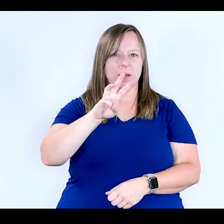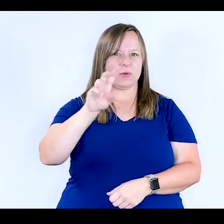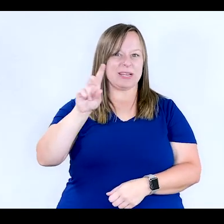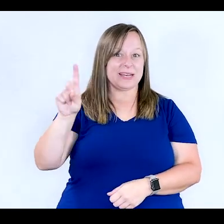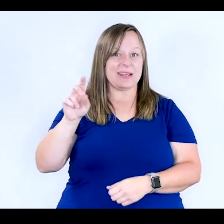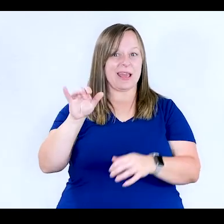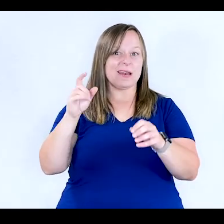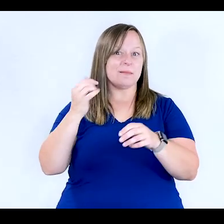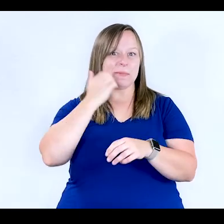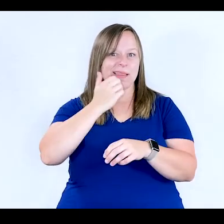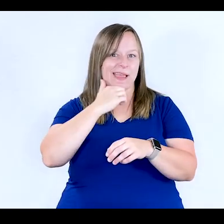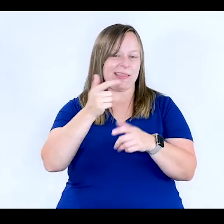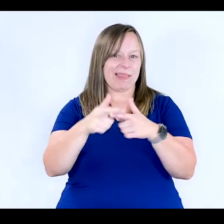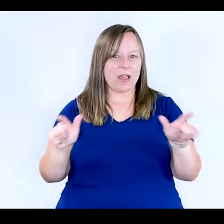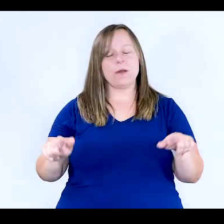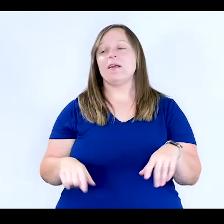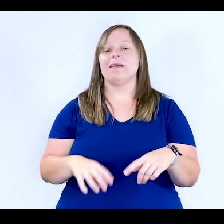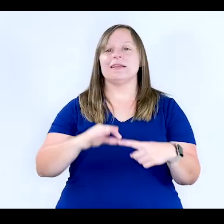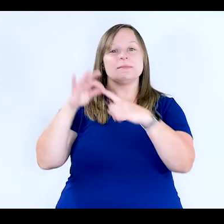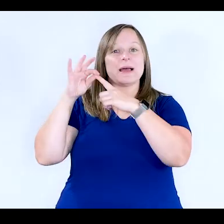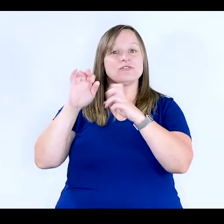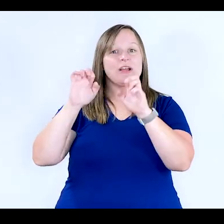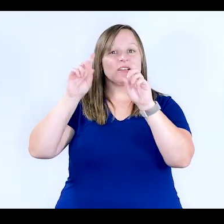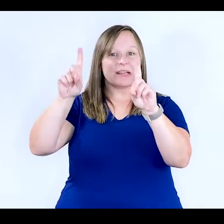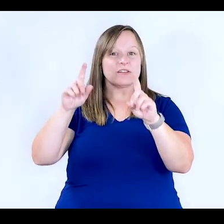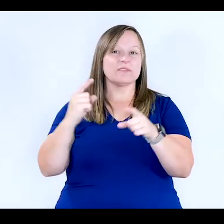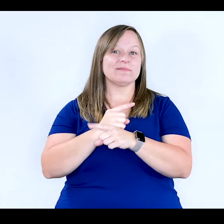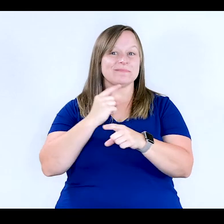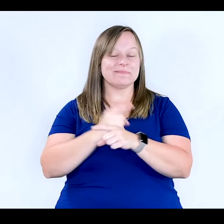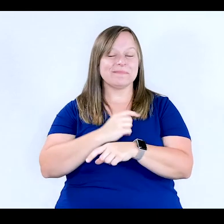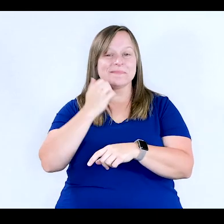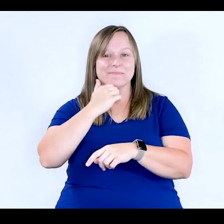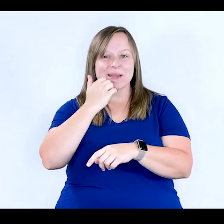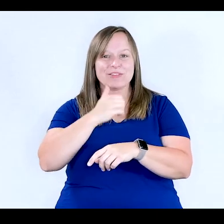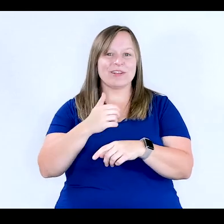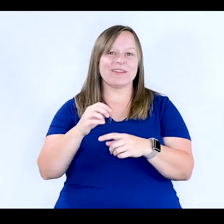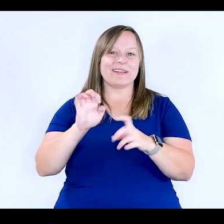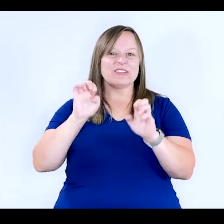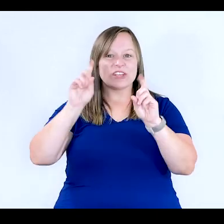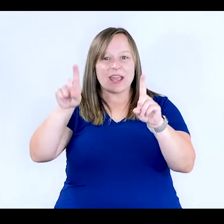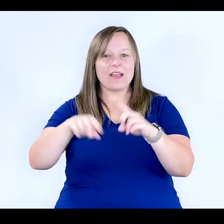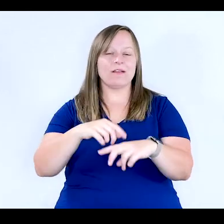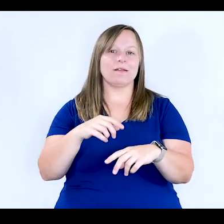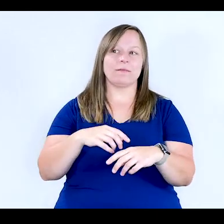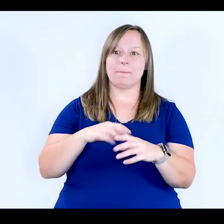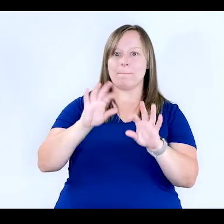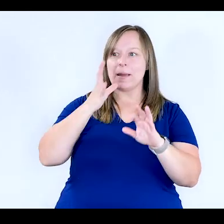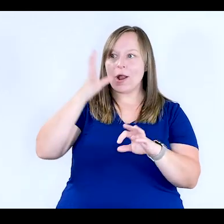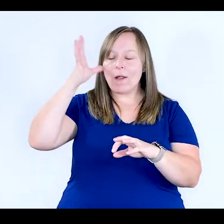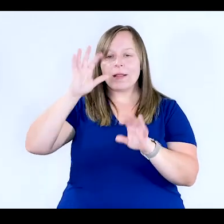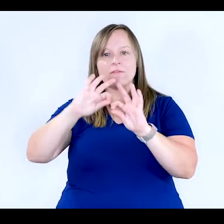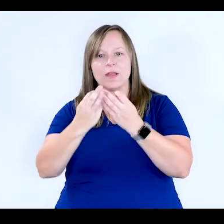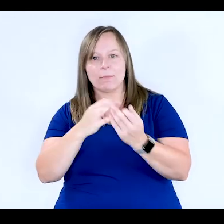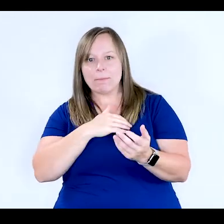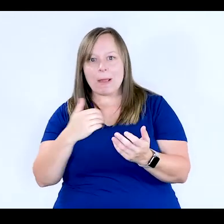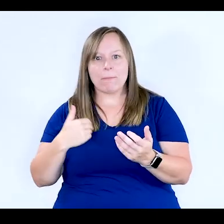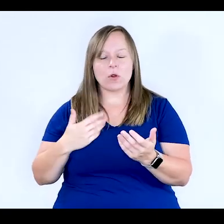language. And we also have special education in plain language for parents, family members, and advocates to access.